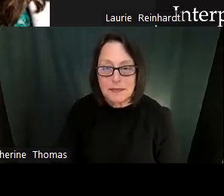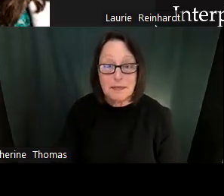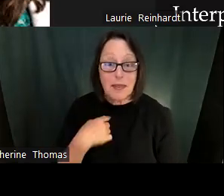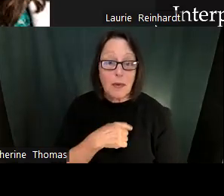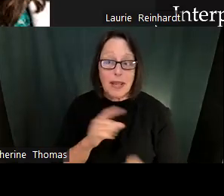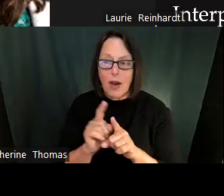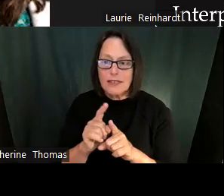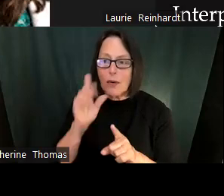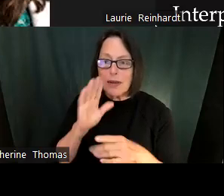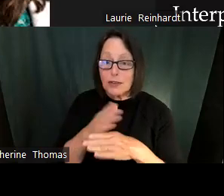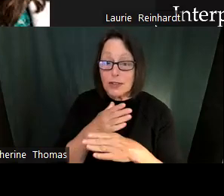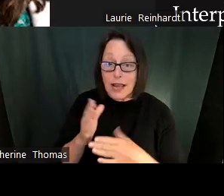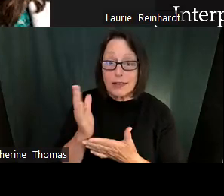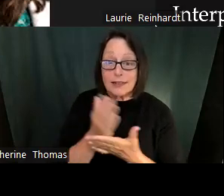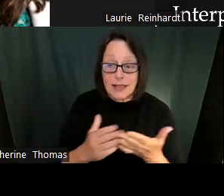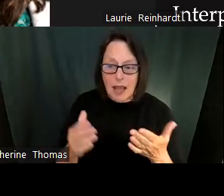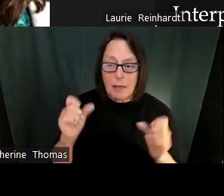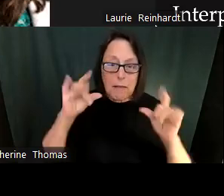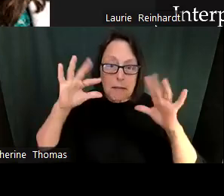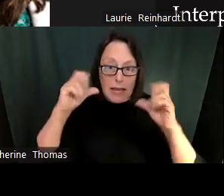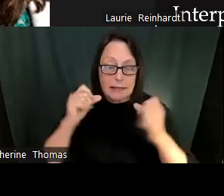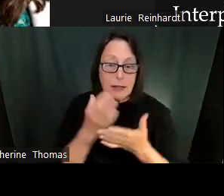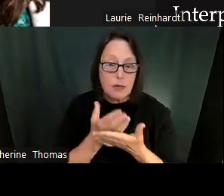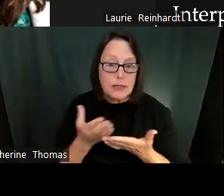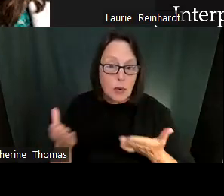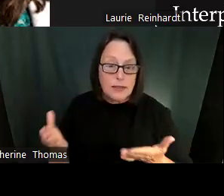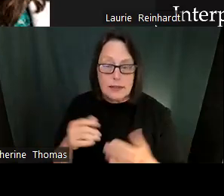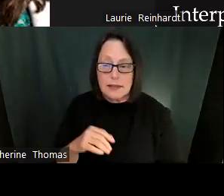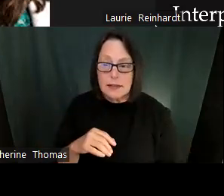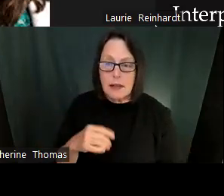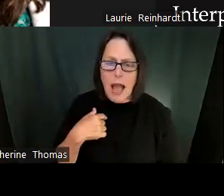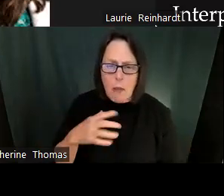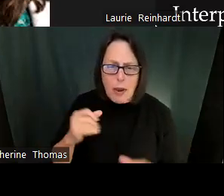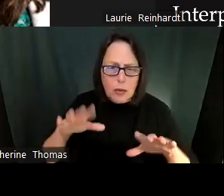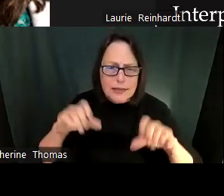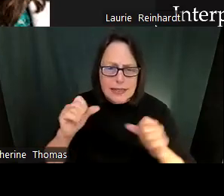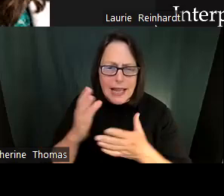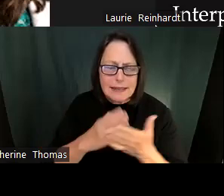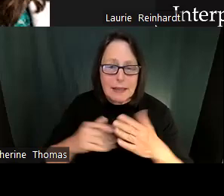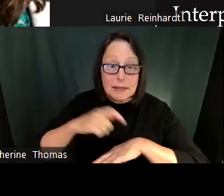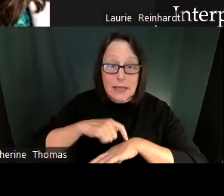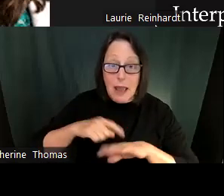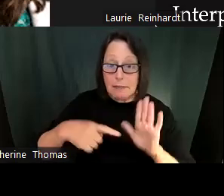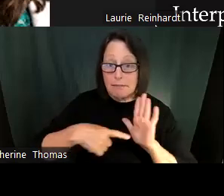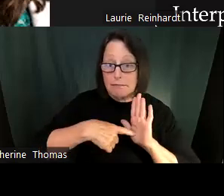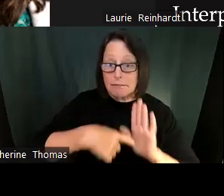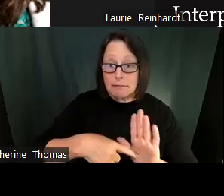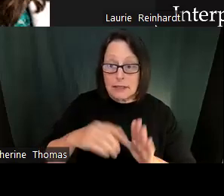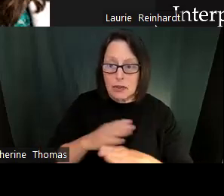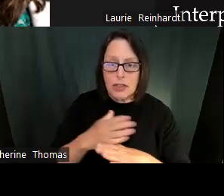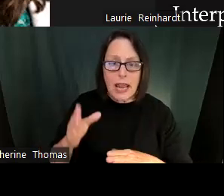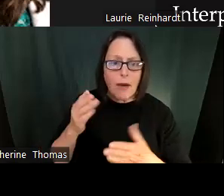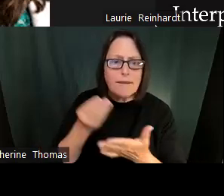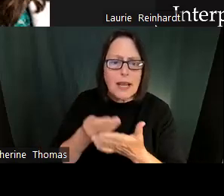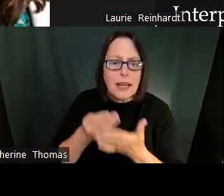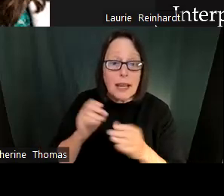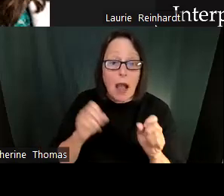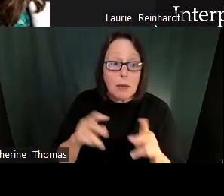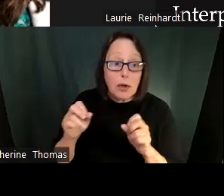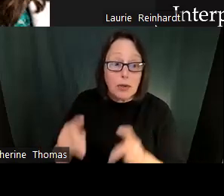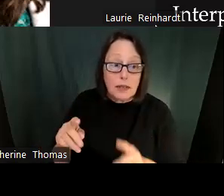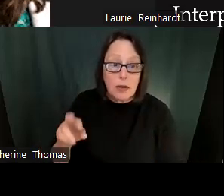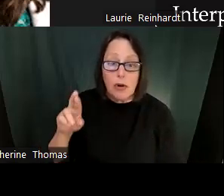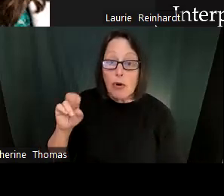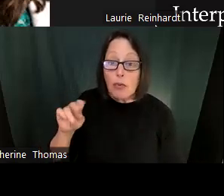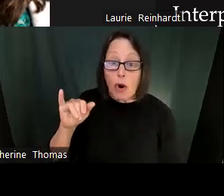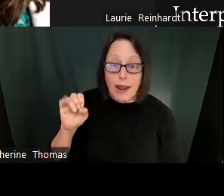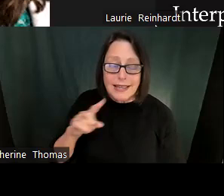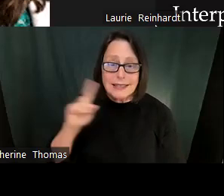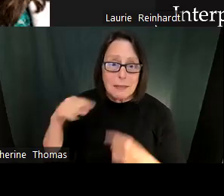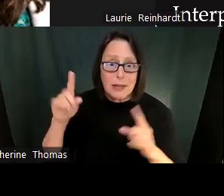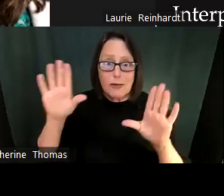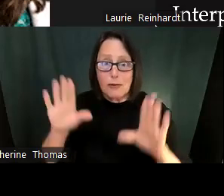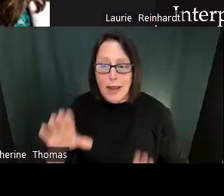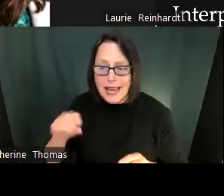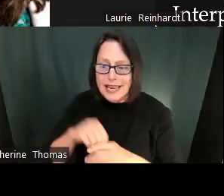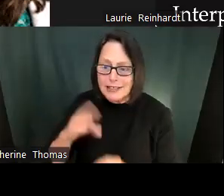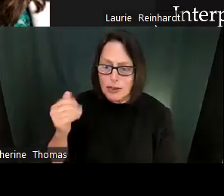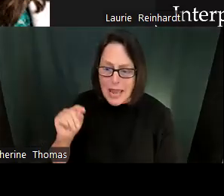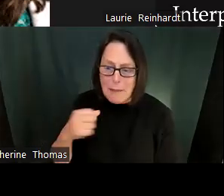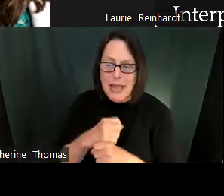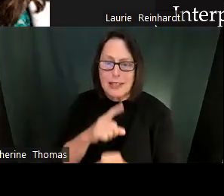So.